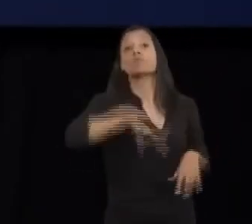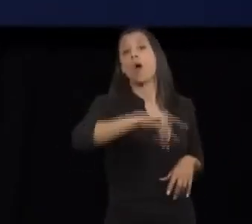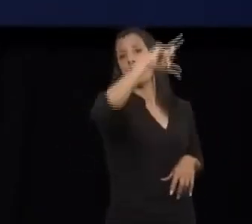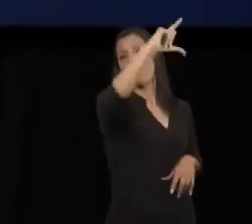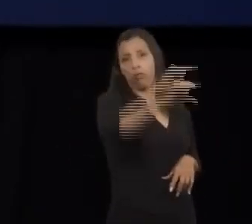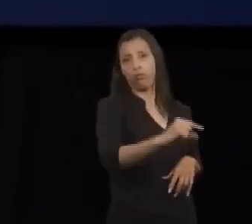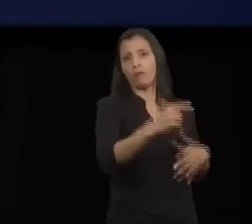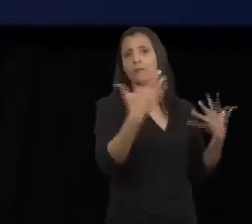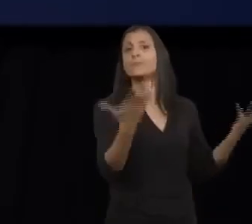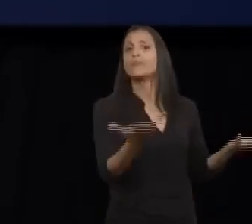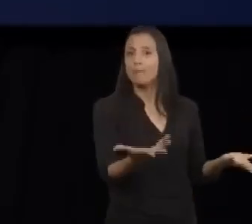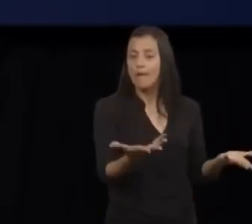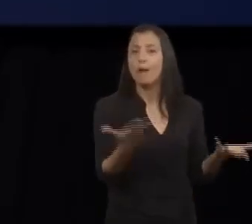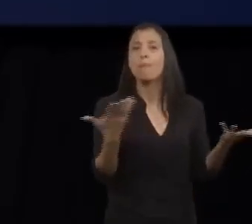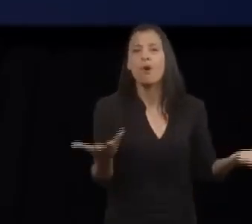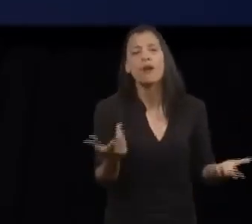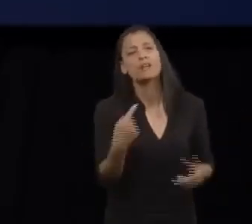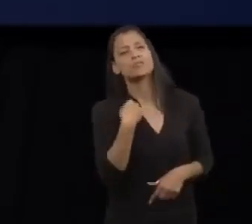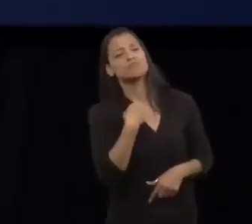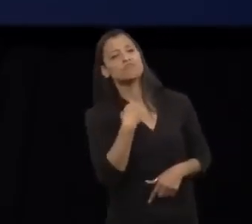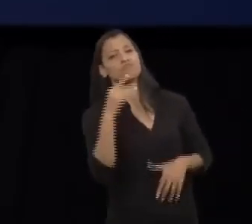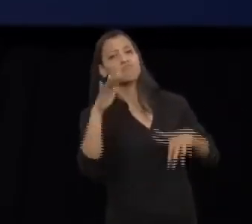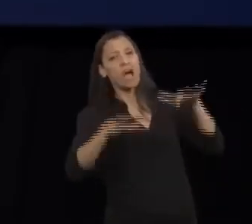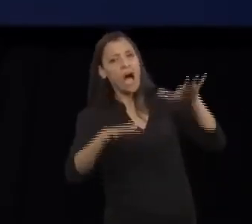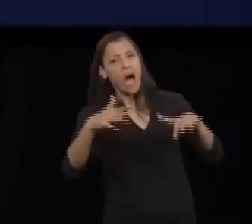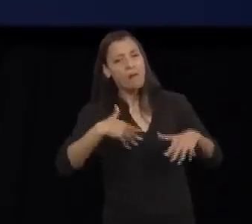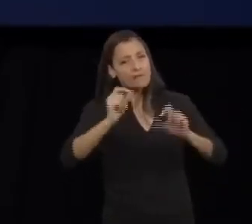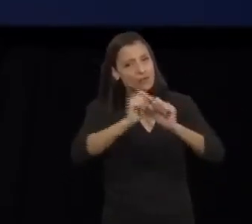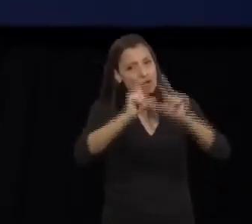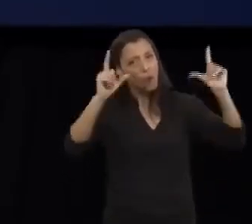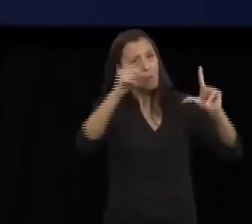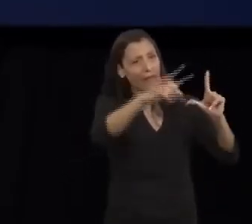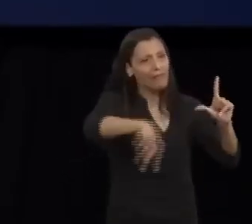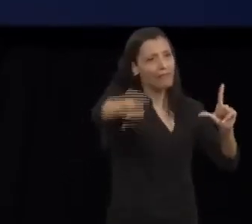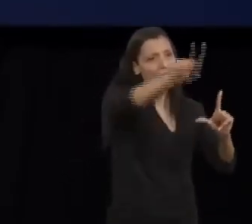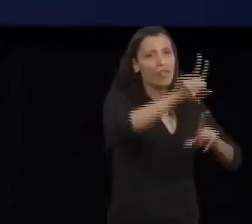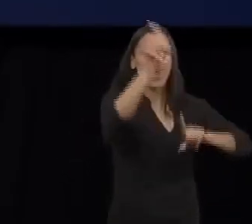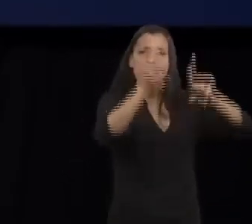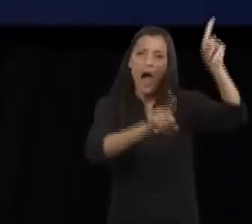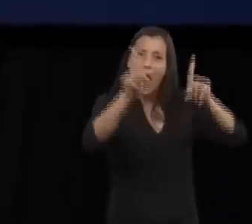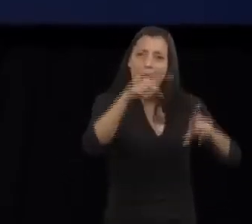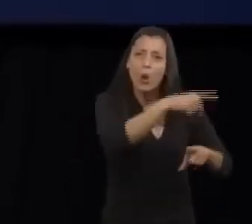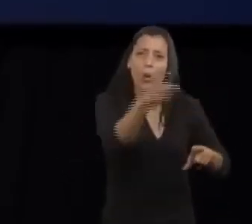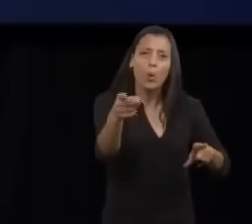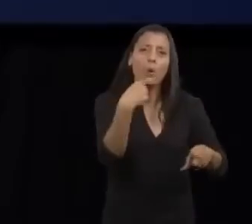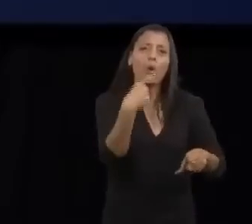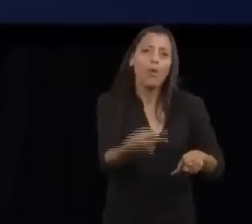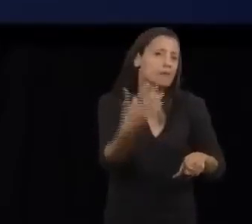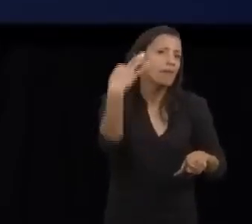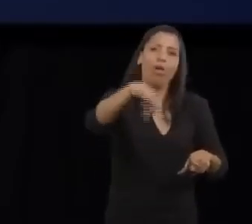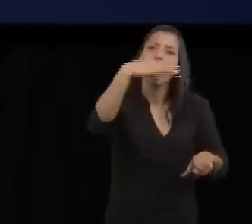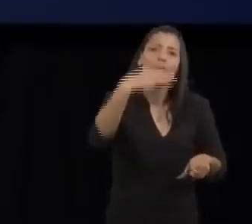That is why sometimes I am surprised by those who are all the time asking for devaluation,